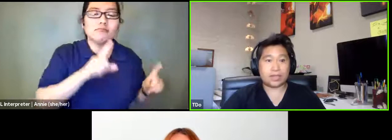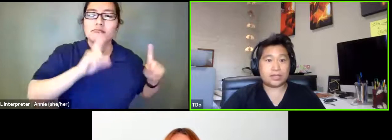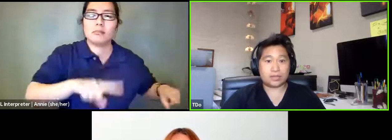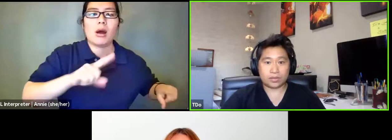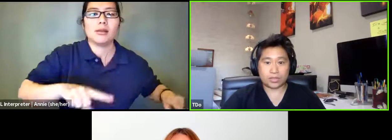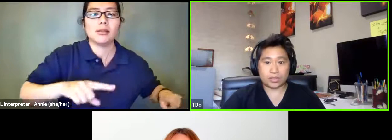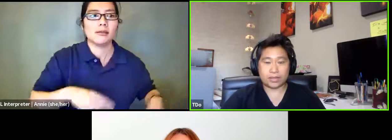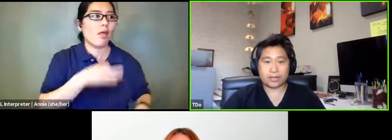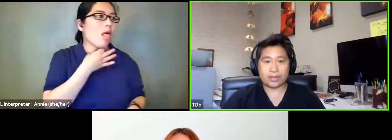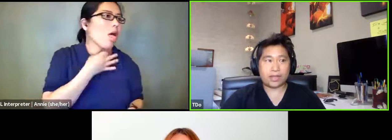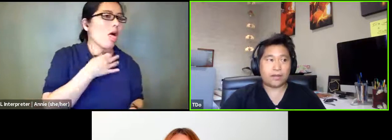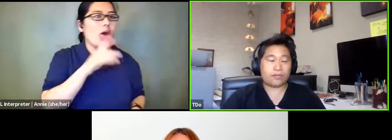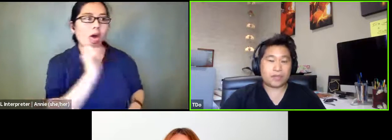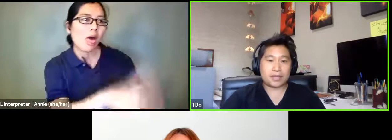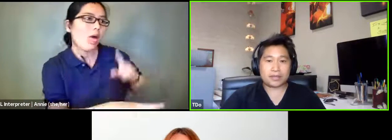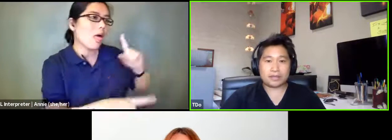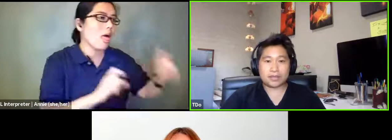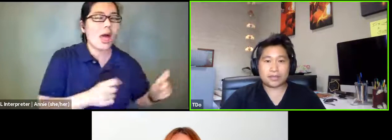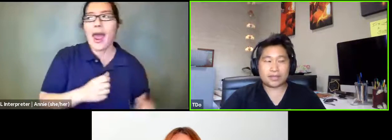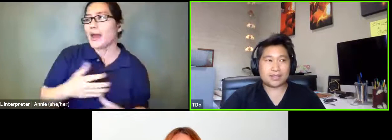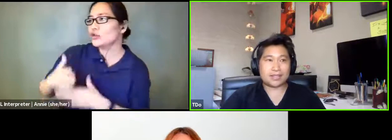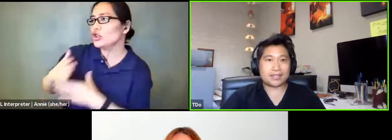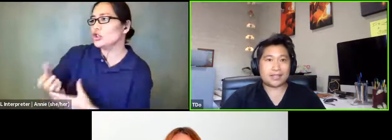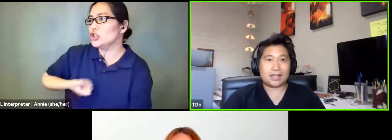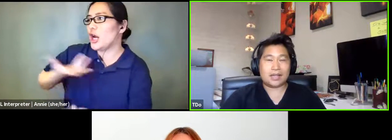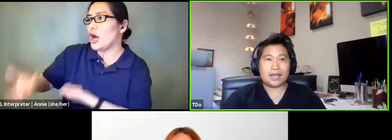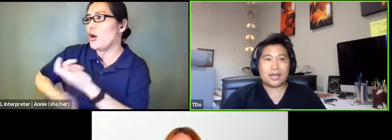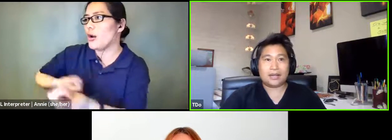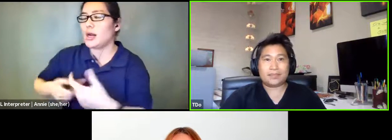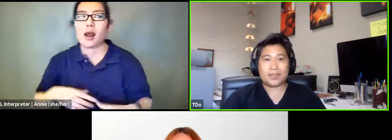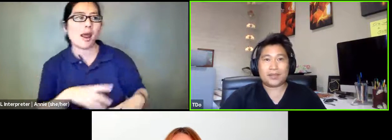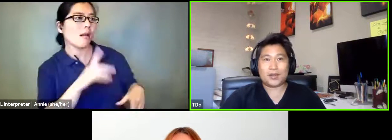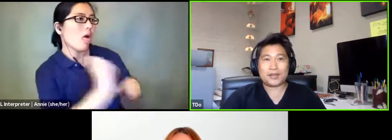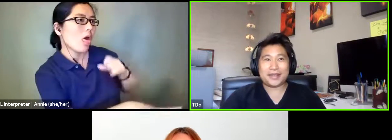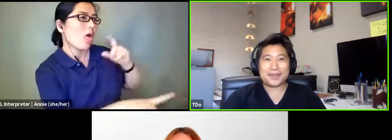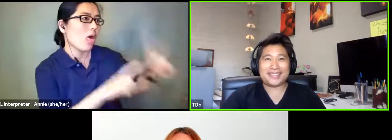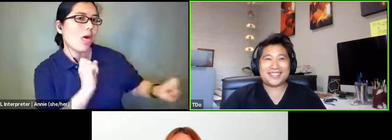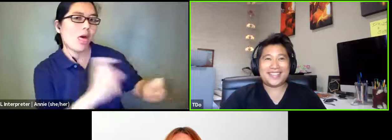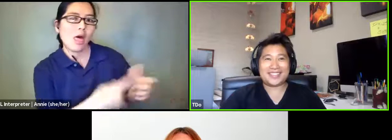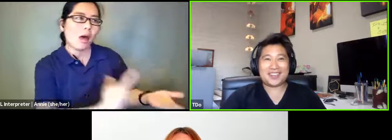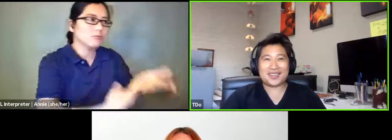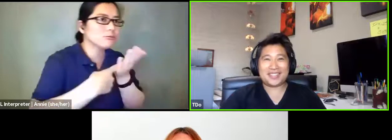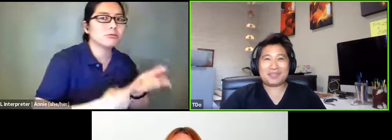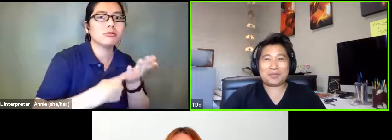and continuously sharing. That's a measure of success for me. Globally, that's a hard question